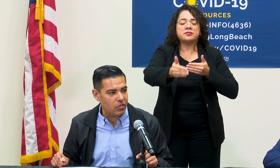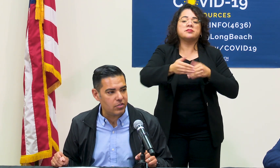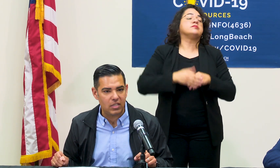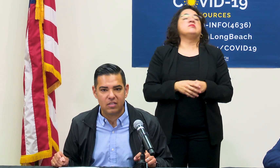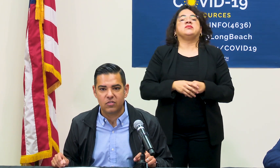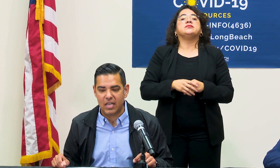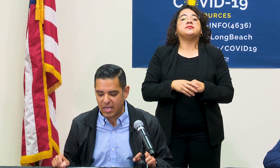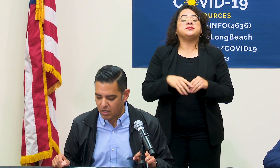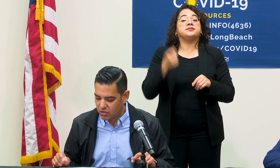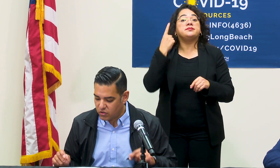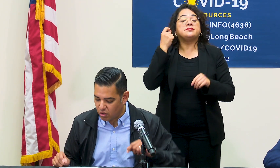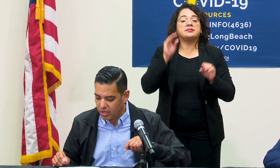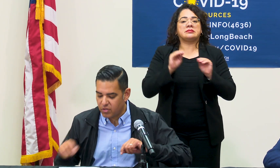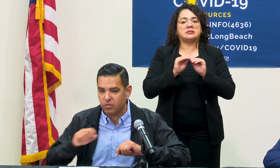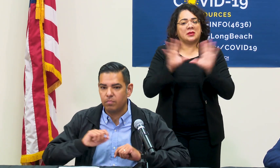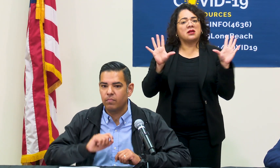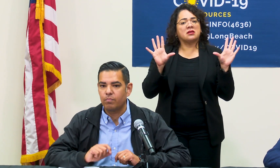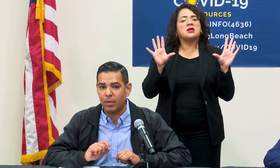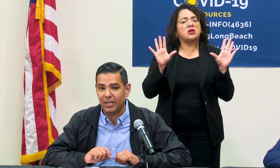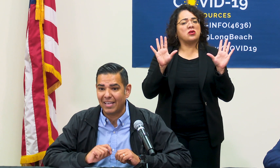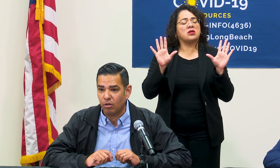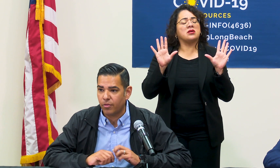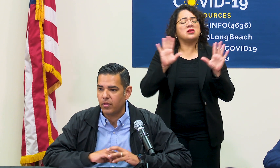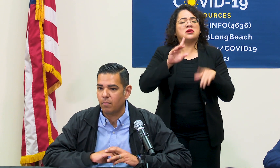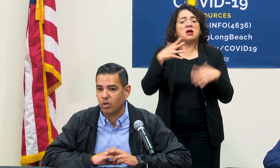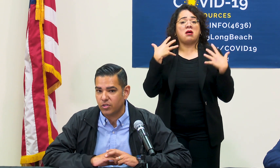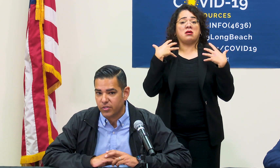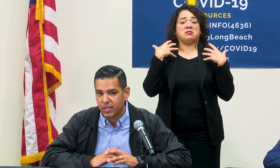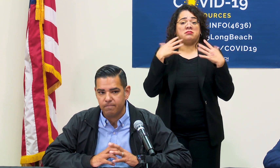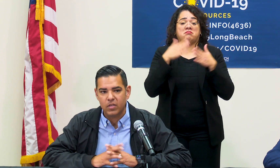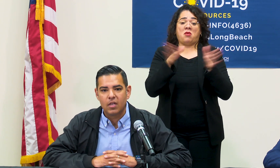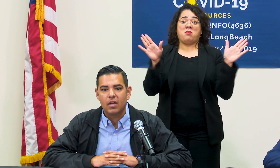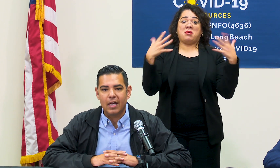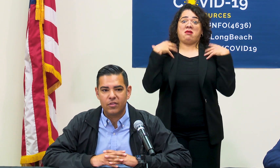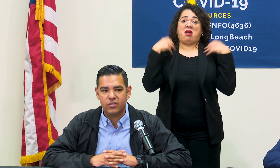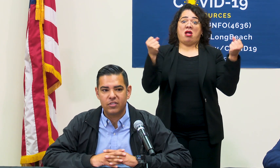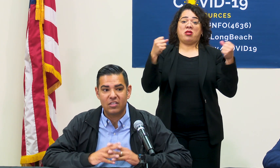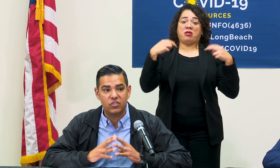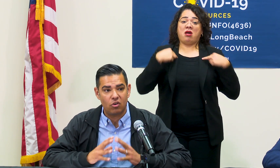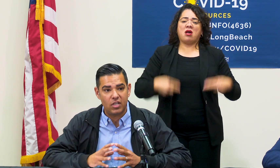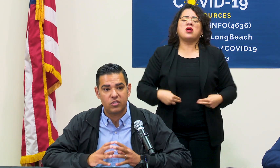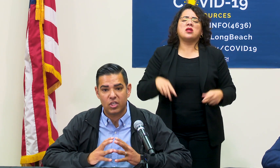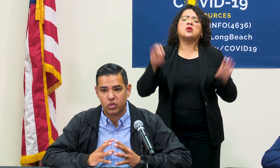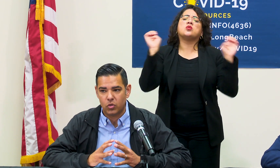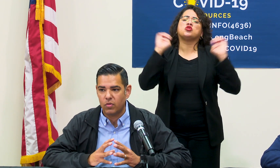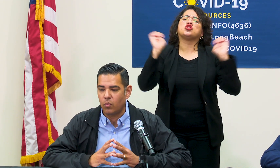this is a serious public health emergency. This is a serious issue that